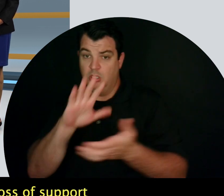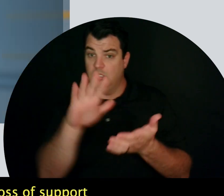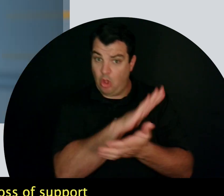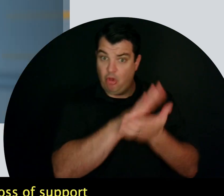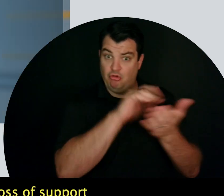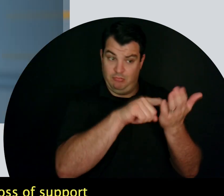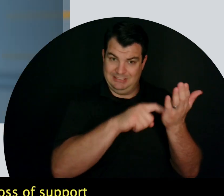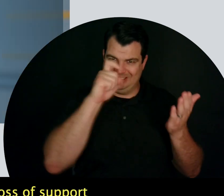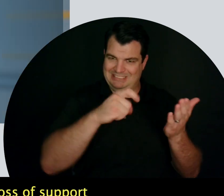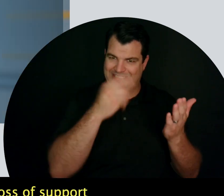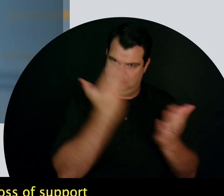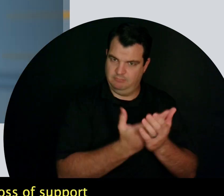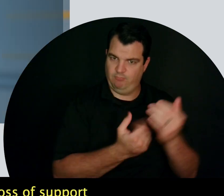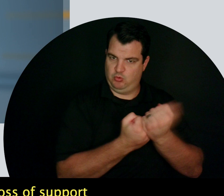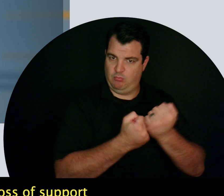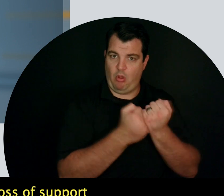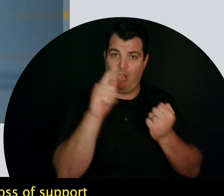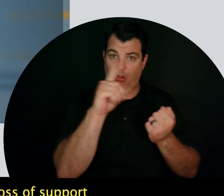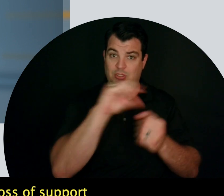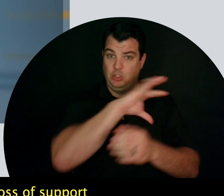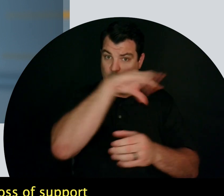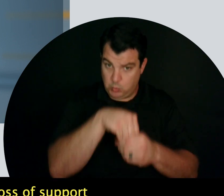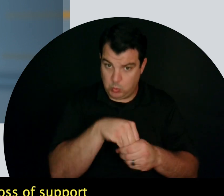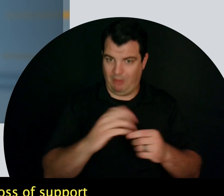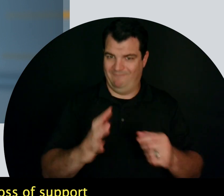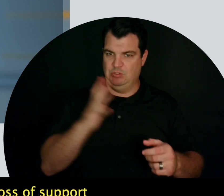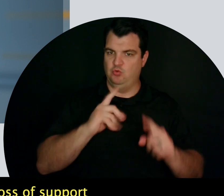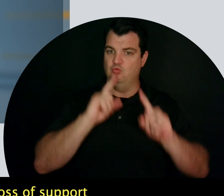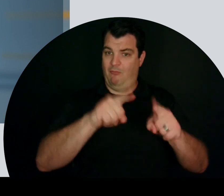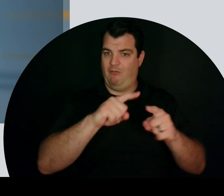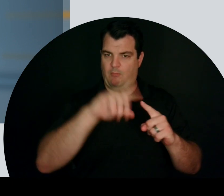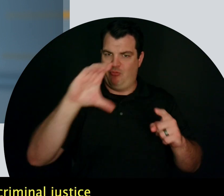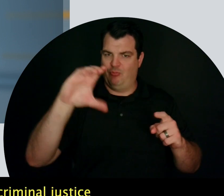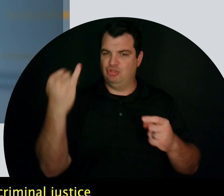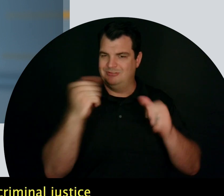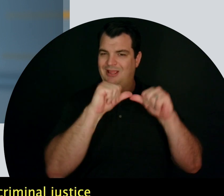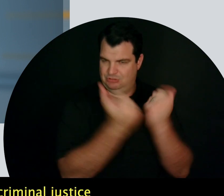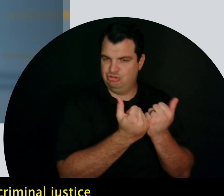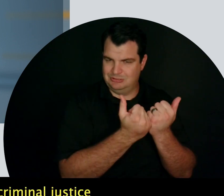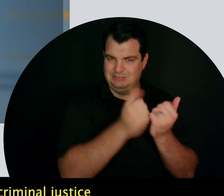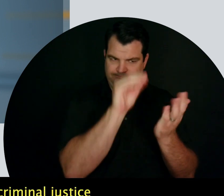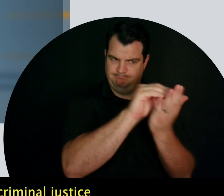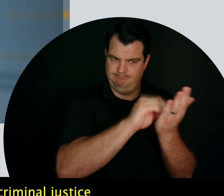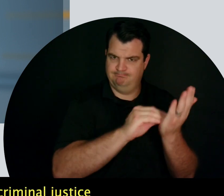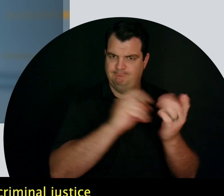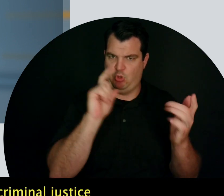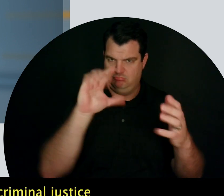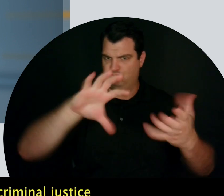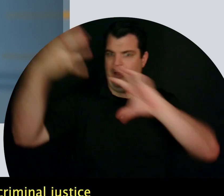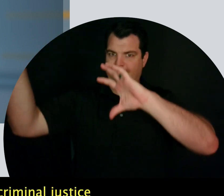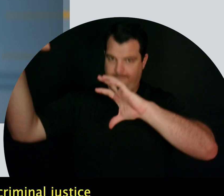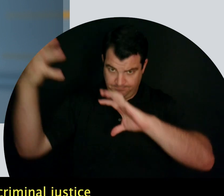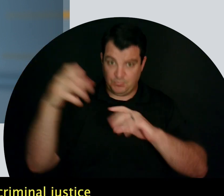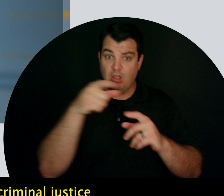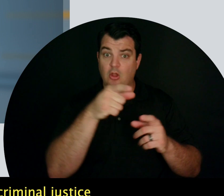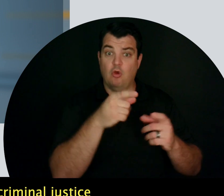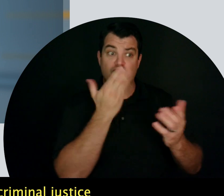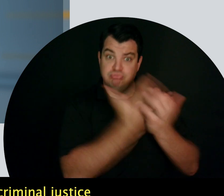Documents needed for loss of support or LOS include an official report from a criminal justice agency documenting the crime,